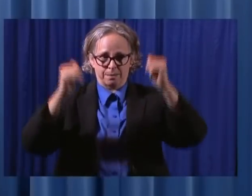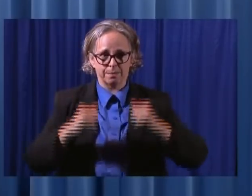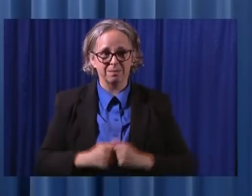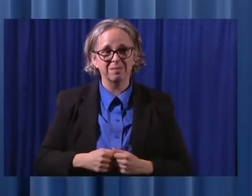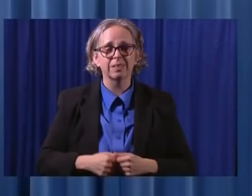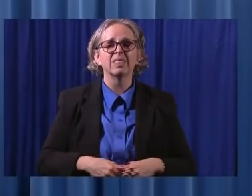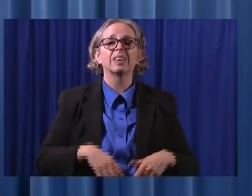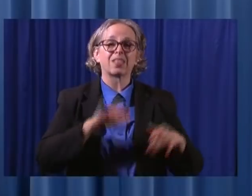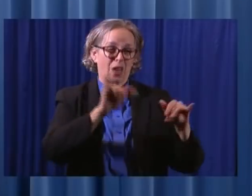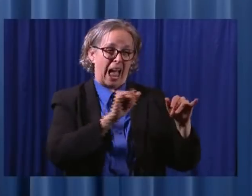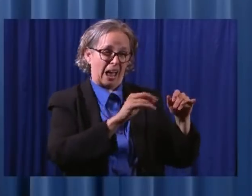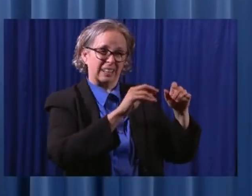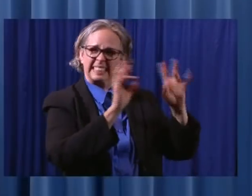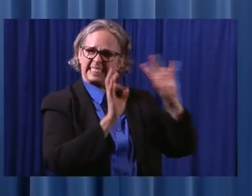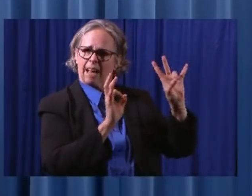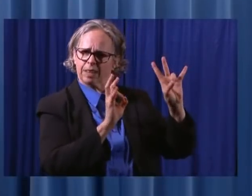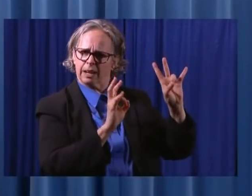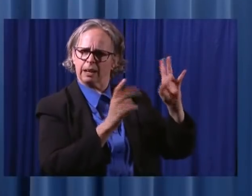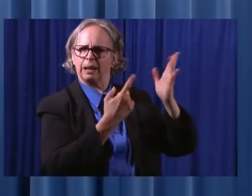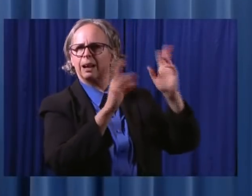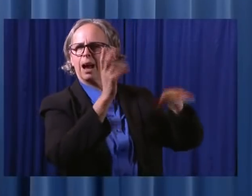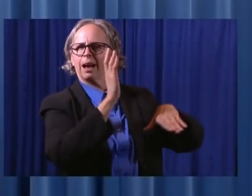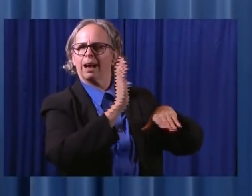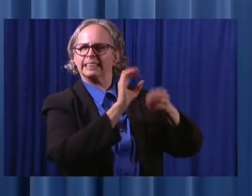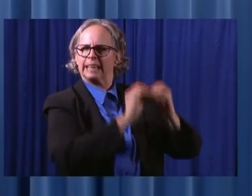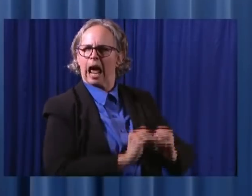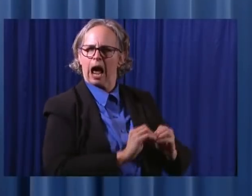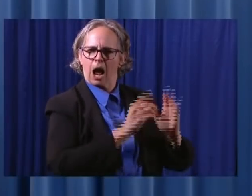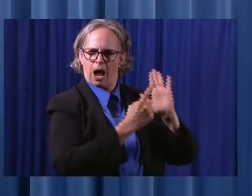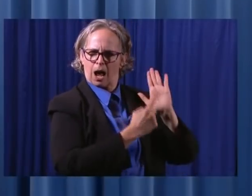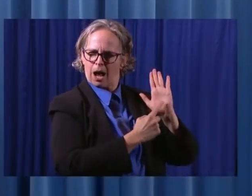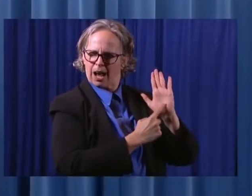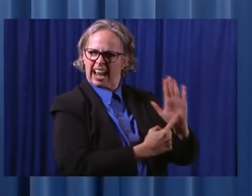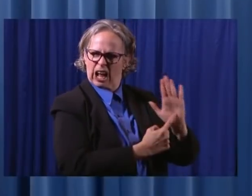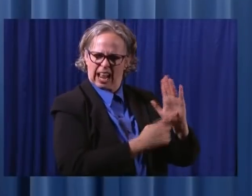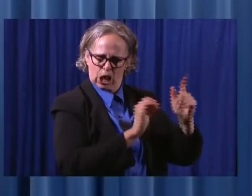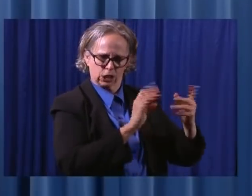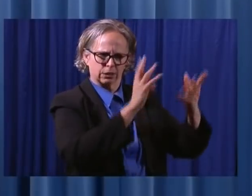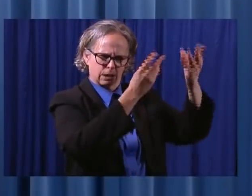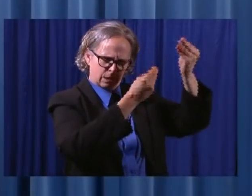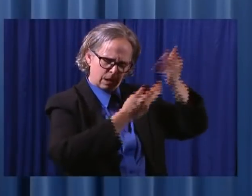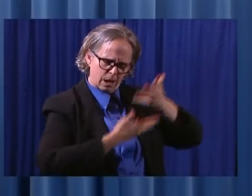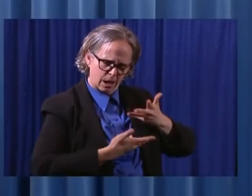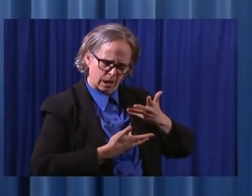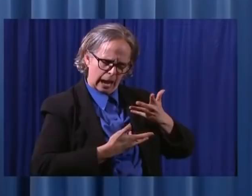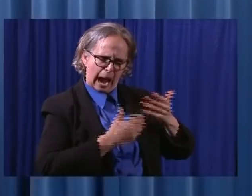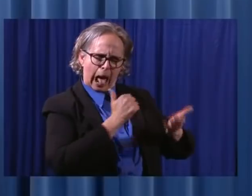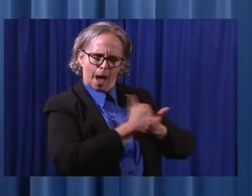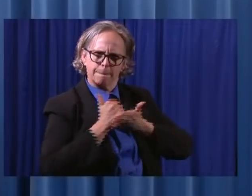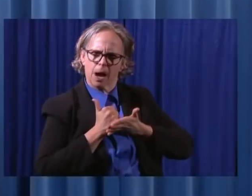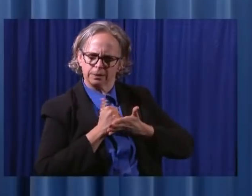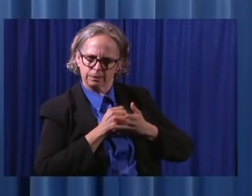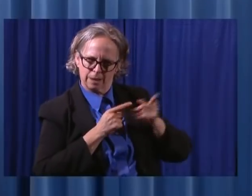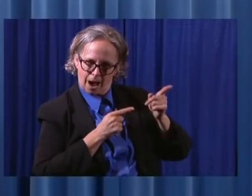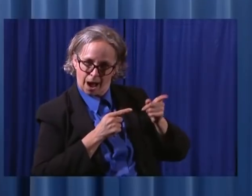EVER PRESENT RISK, AND ON TOP OF THAT, ALL OF THE DATA WE LOOK AT EACH DAY. THE MORE DATA INDICATORS THAT ARE PRESENT IN THE COUNTY, THE